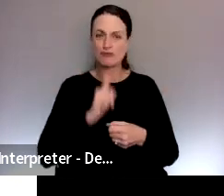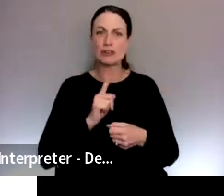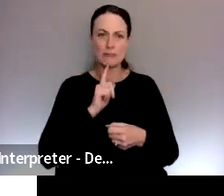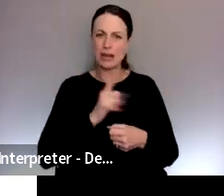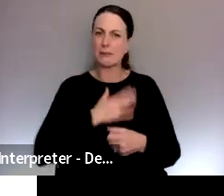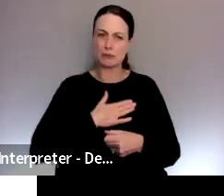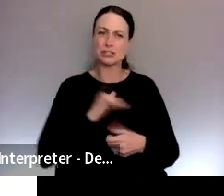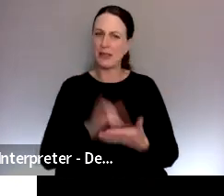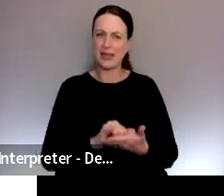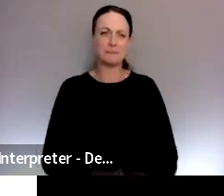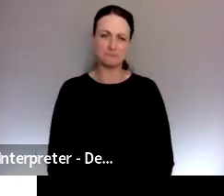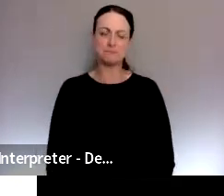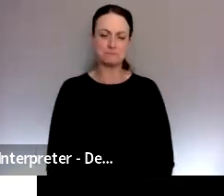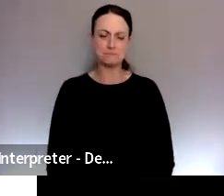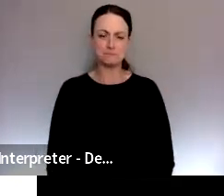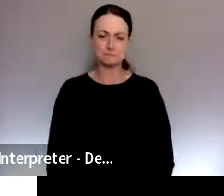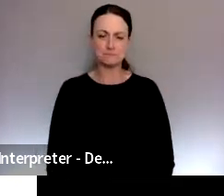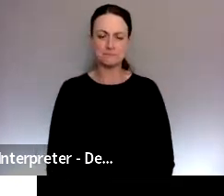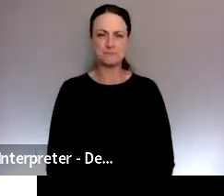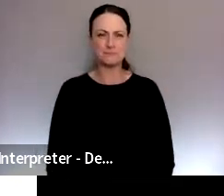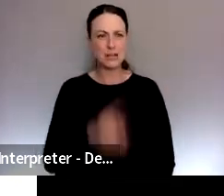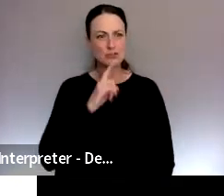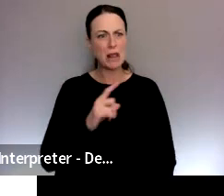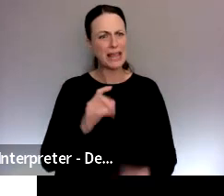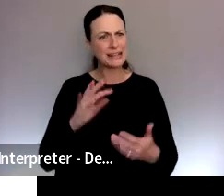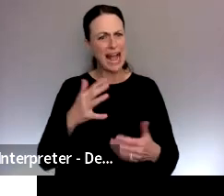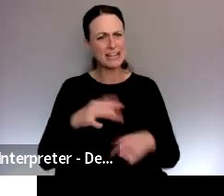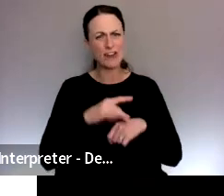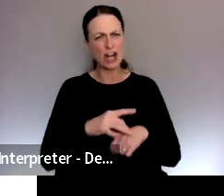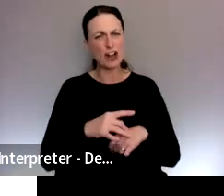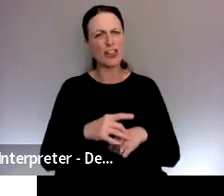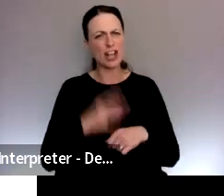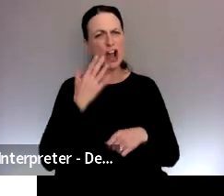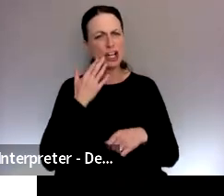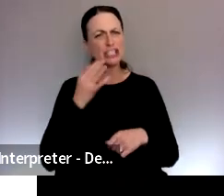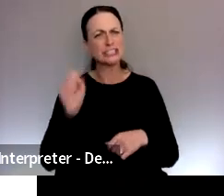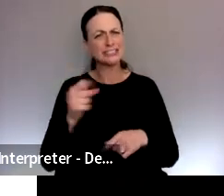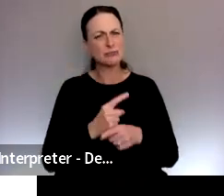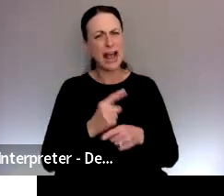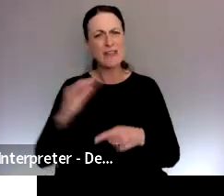I really, really appreciate this. Yeah, it is kind of an earth thing color. Isn't it, Joanna? Yeah,